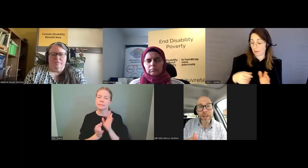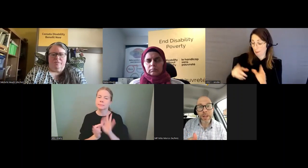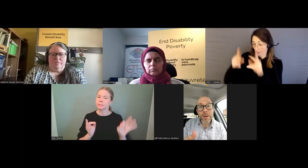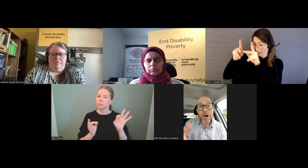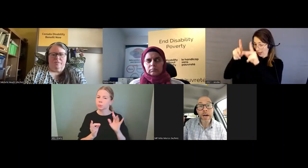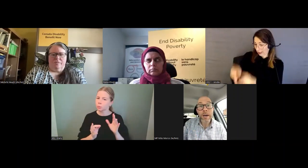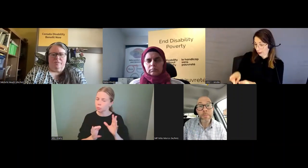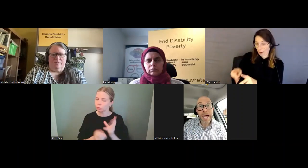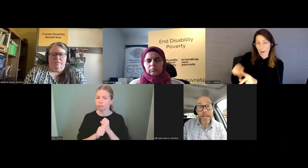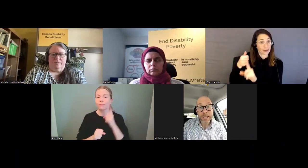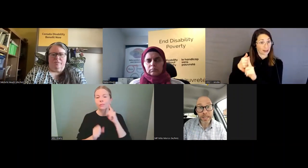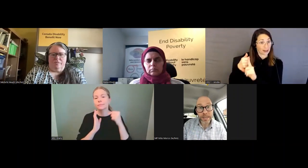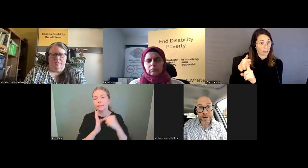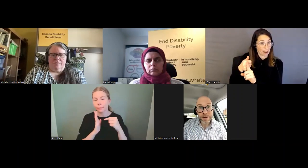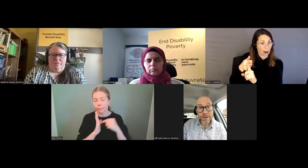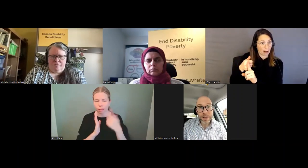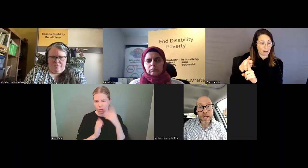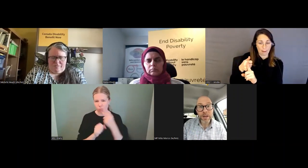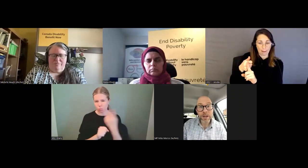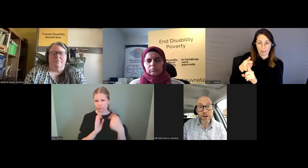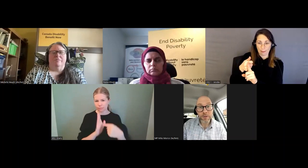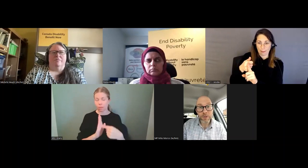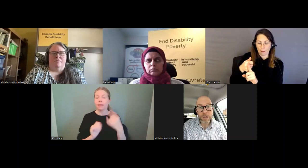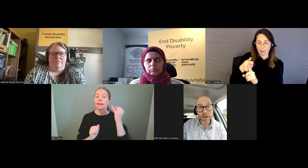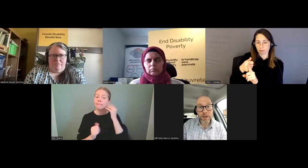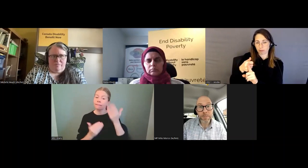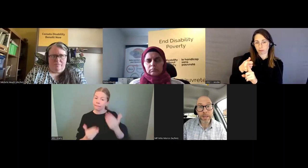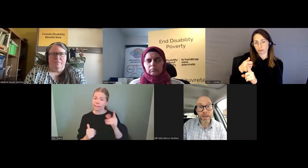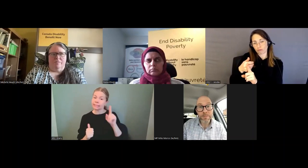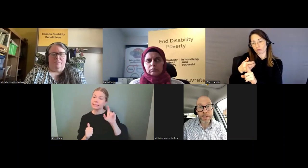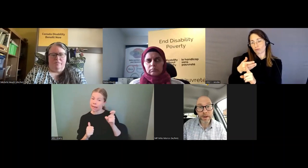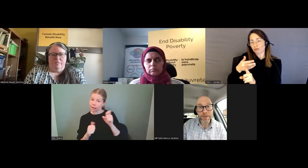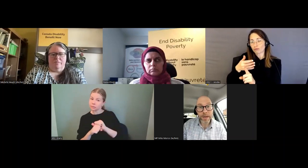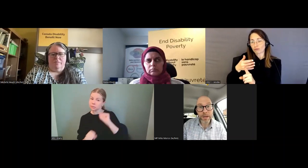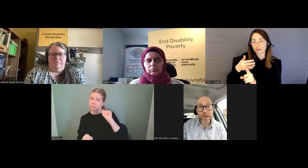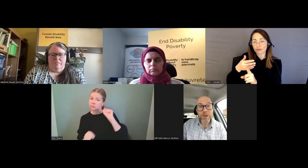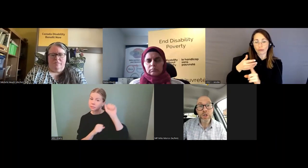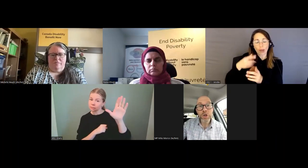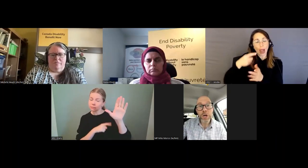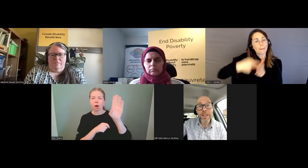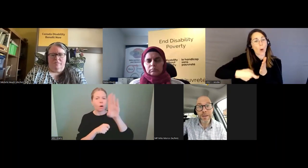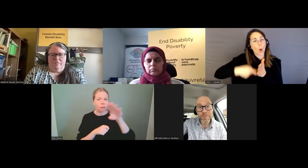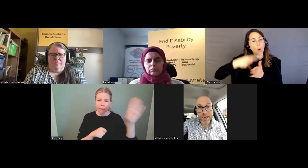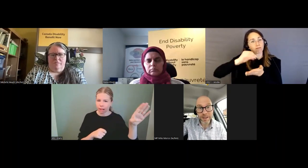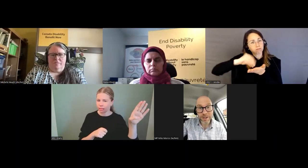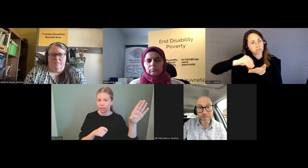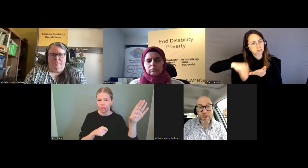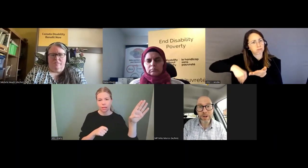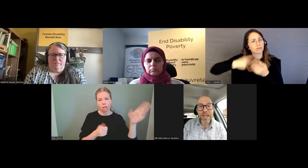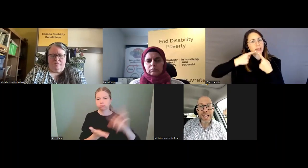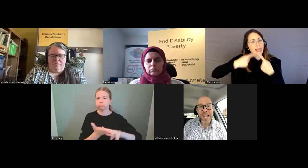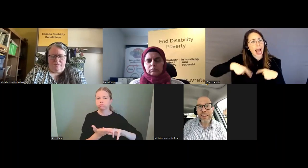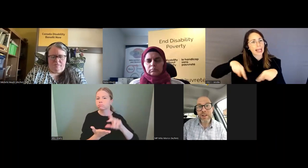BE AUTOMATICALLY CONSIDERED FOR THE DISABILITY BENEFIT, SHOULD THEY BE ELIGIBLE, IN THE SAME